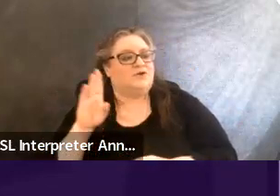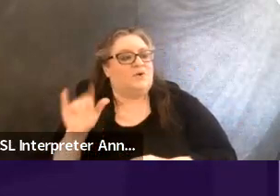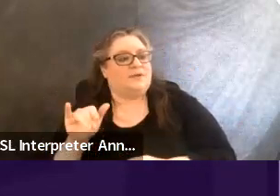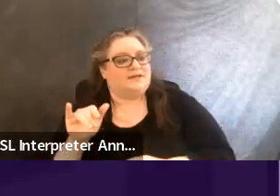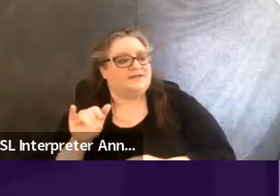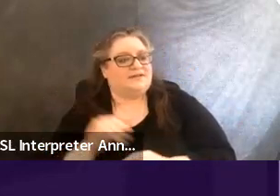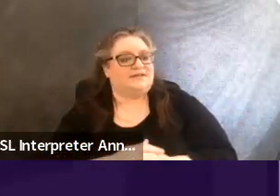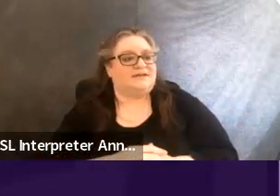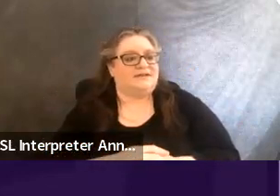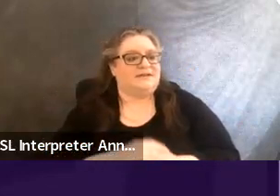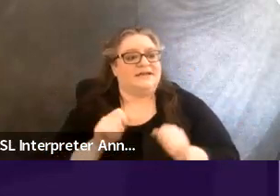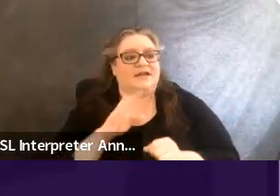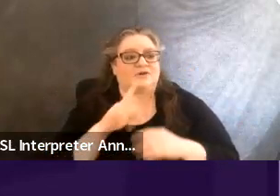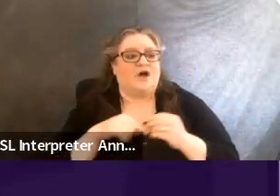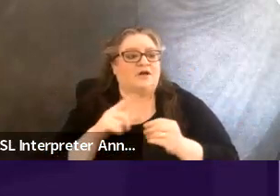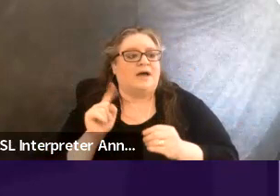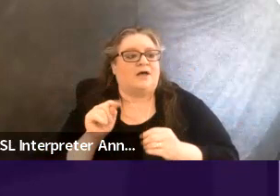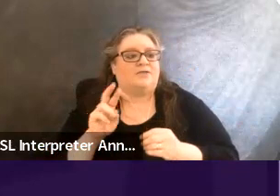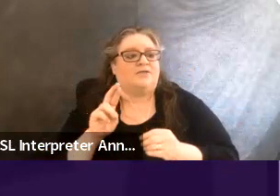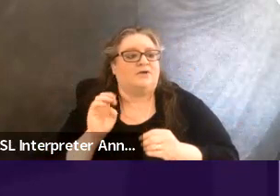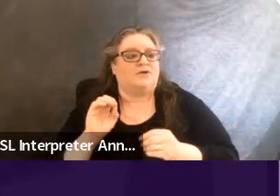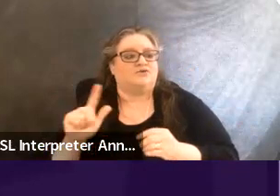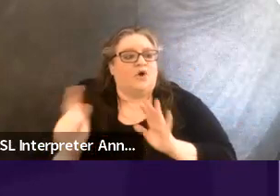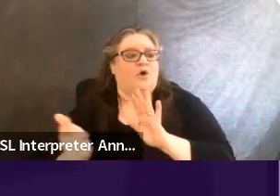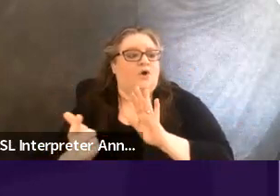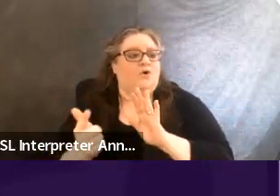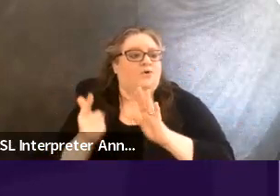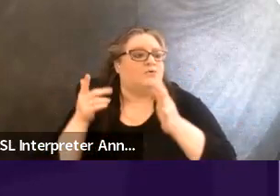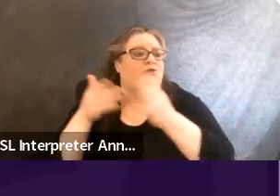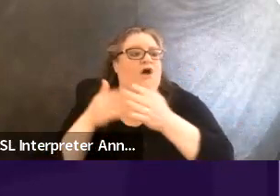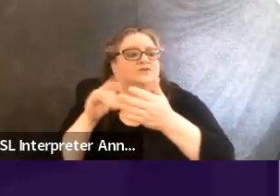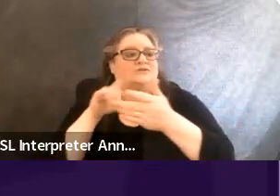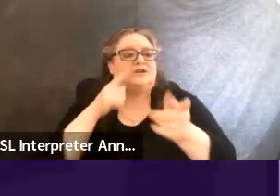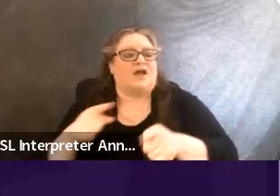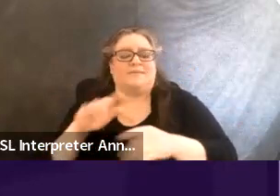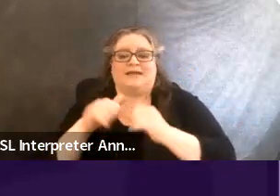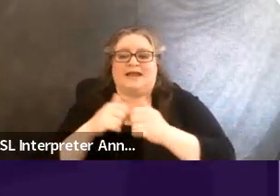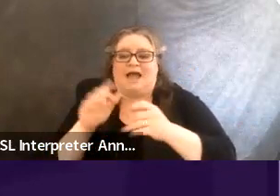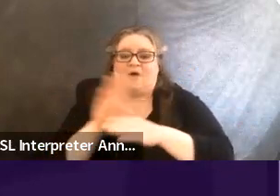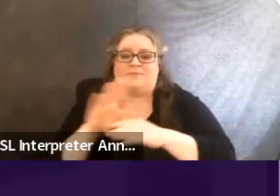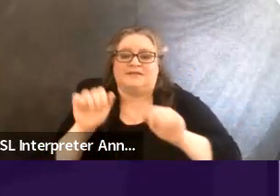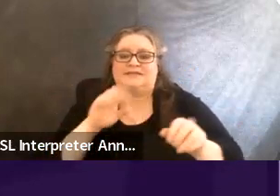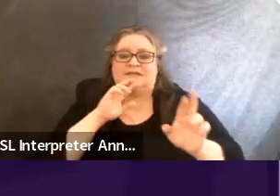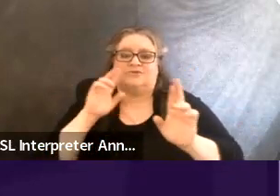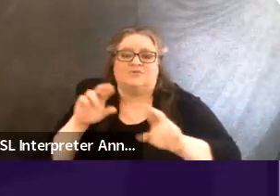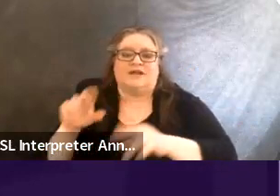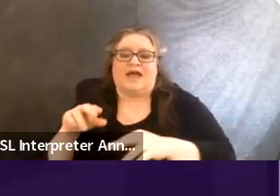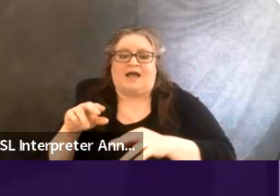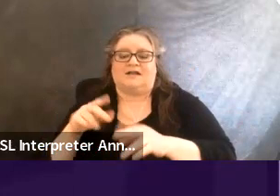"Can you talk about the troll lawsuits that are happening right now and how businesses can react on the tech end?"